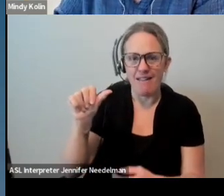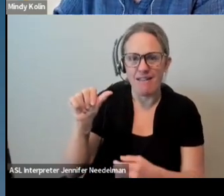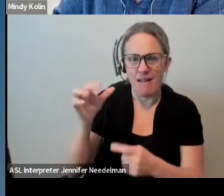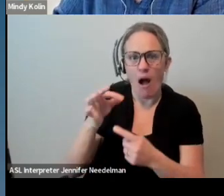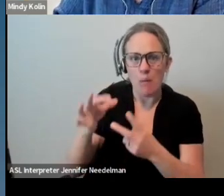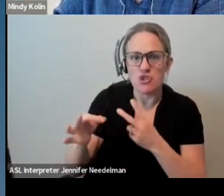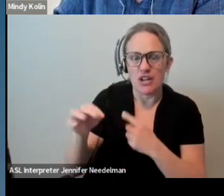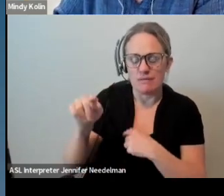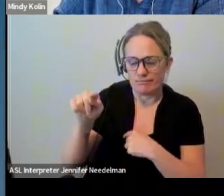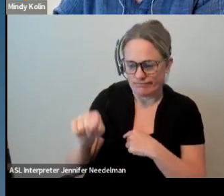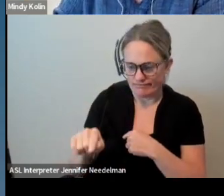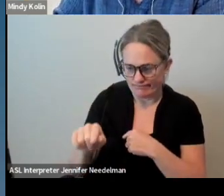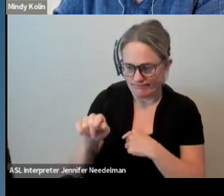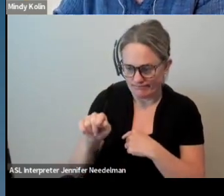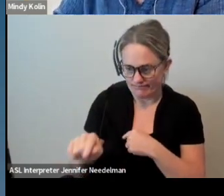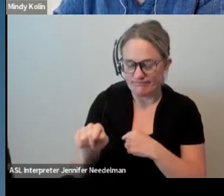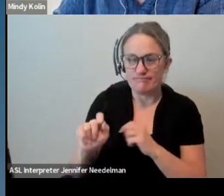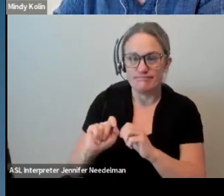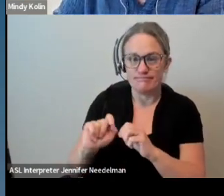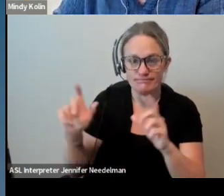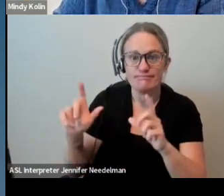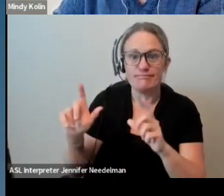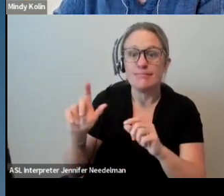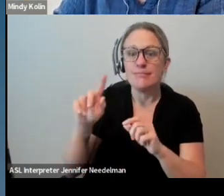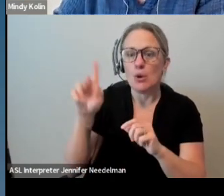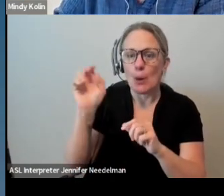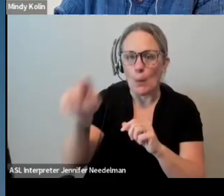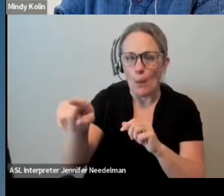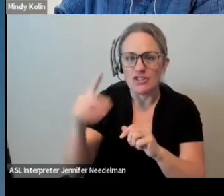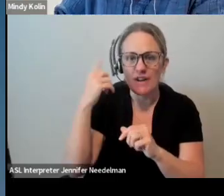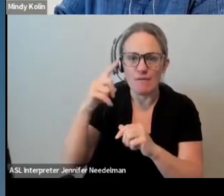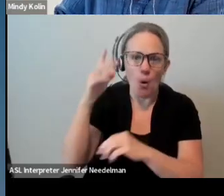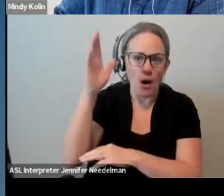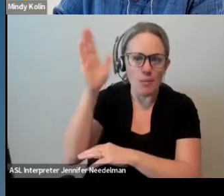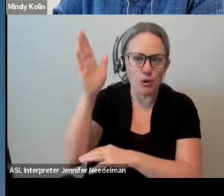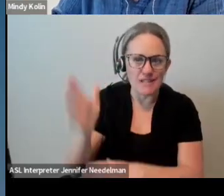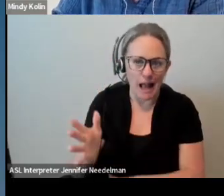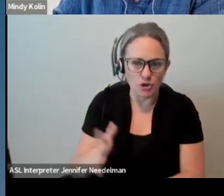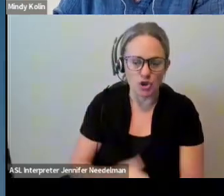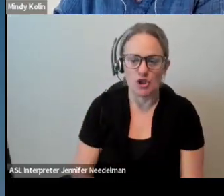and we invite you to put any questions that you might have for the presenter in the Q&A feature.